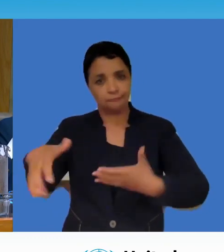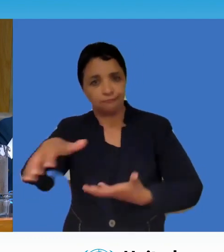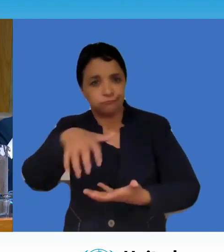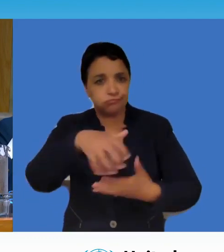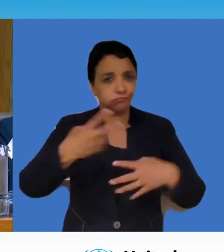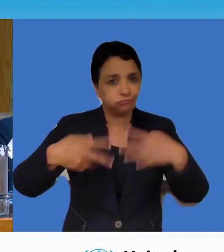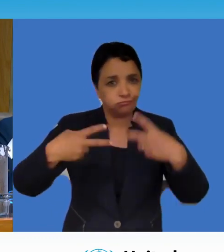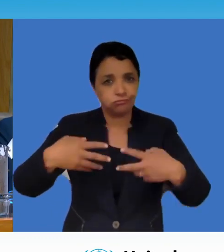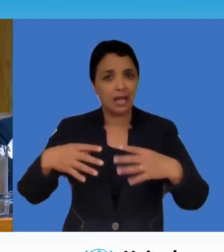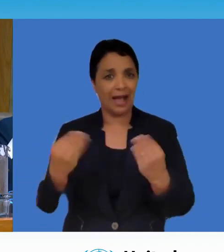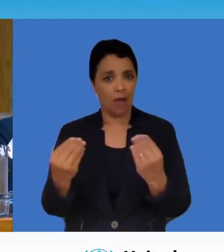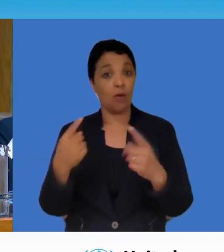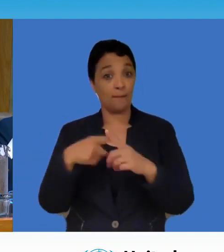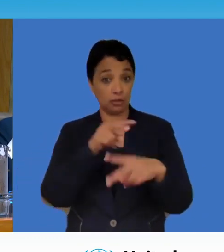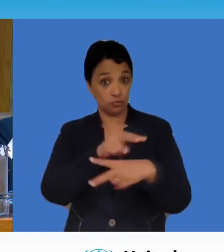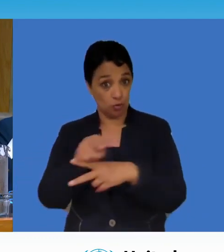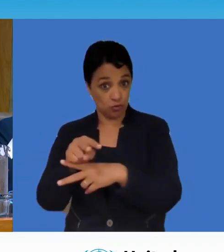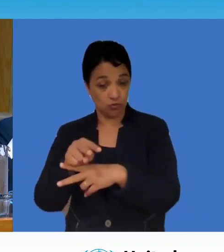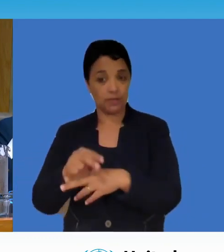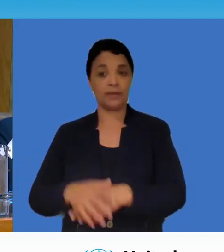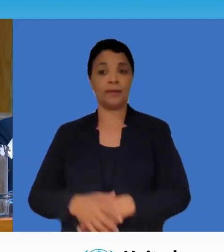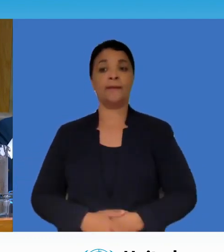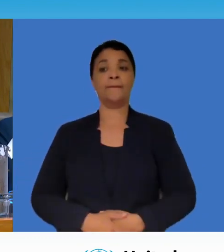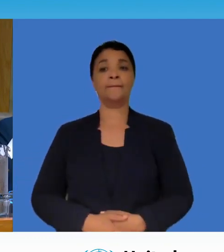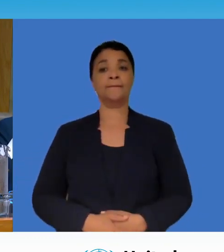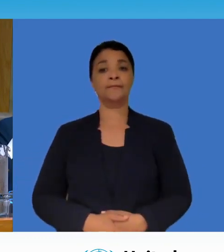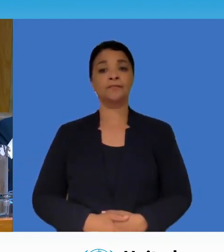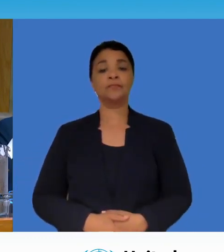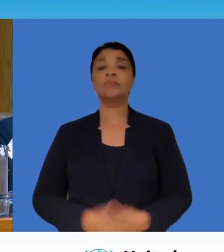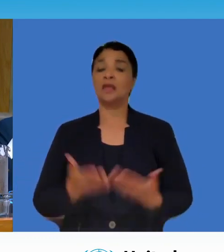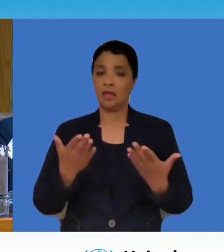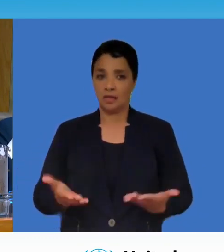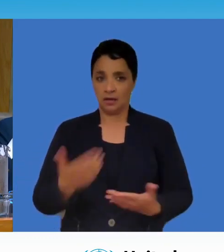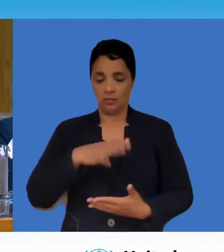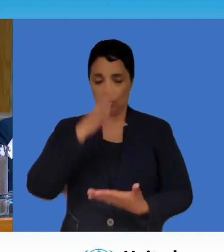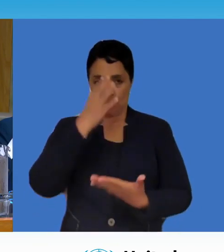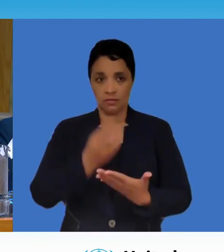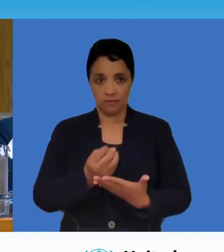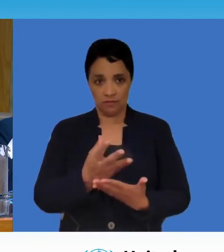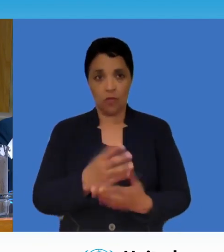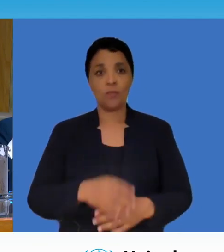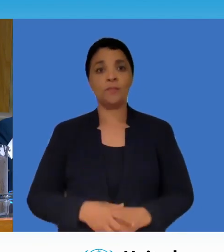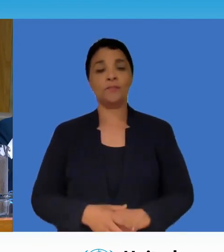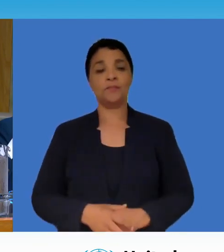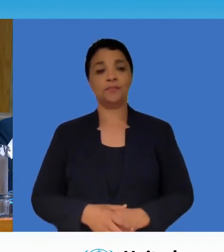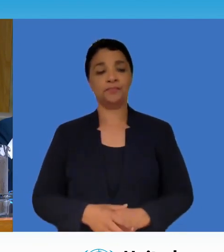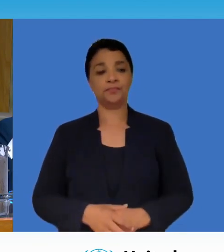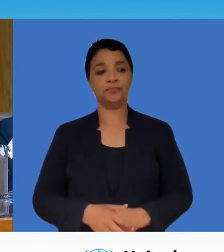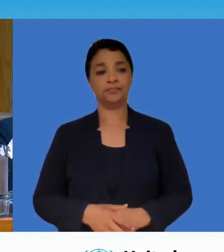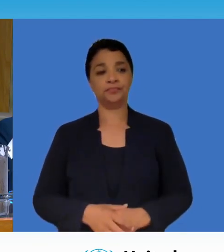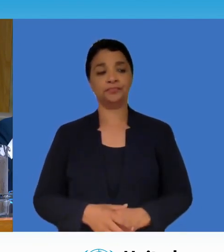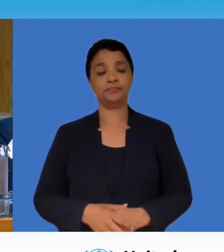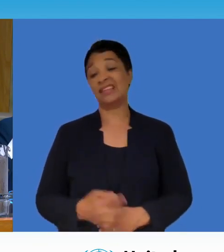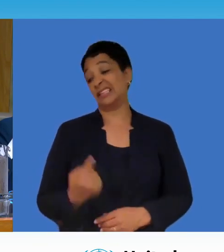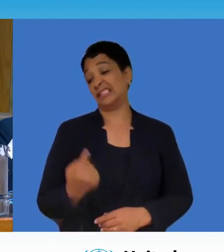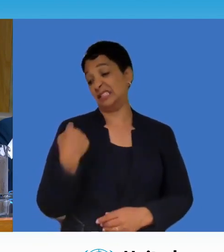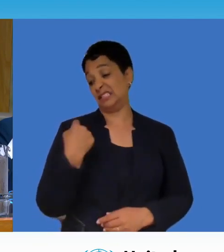and and uh monitoring I also like to take this opportunity to also mention that we have also